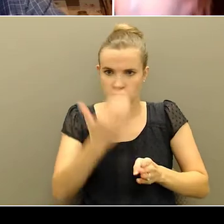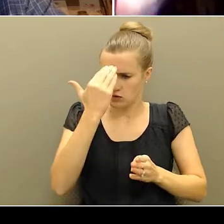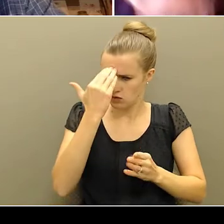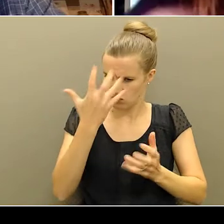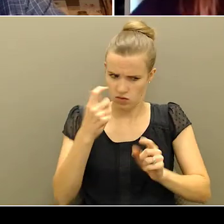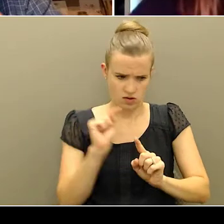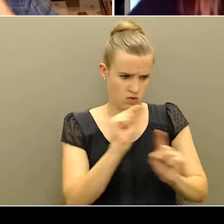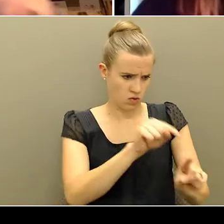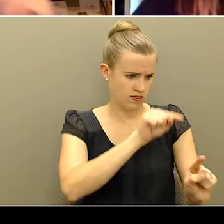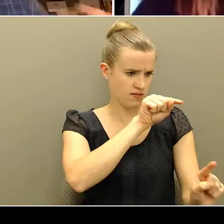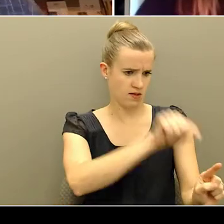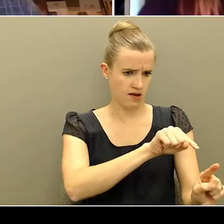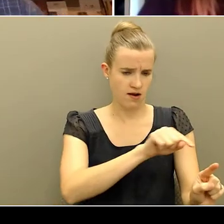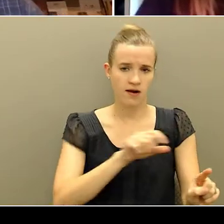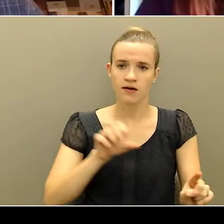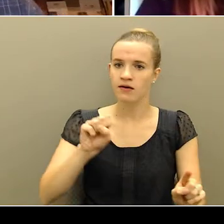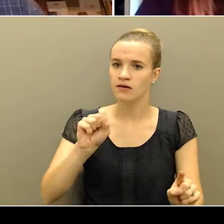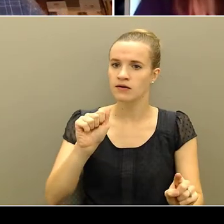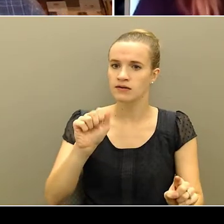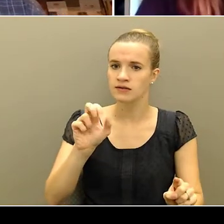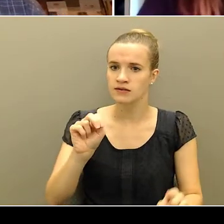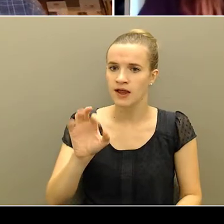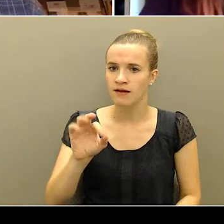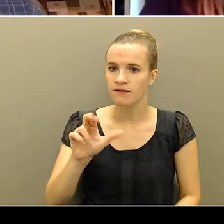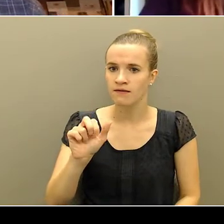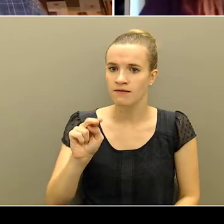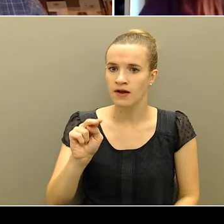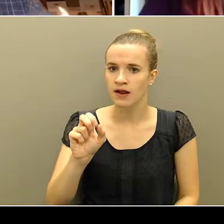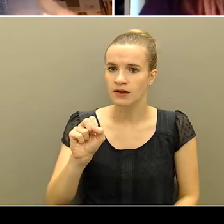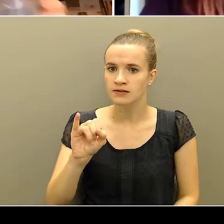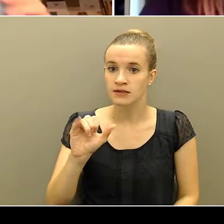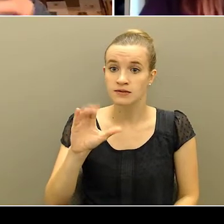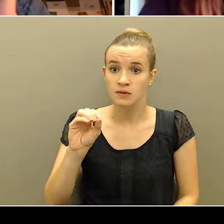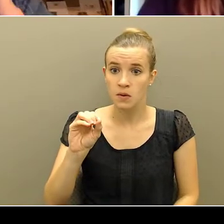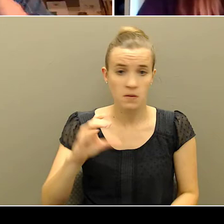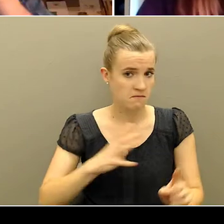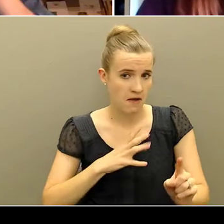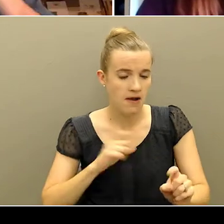and have options pop up. Or maybe, you know, you wanted to search by interest,